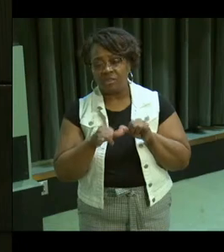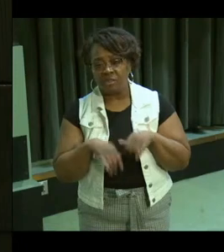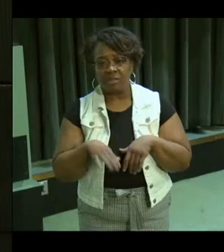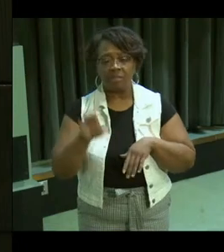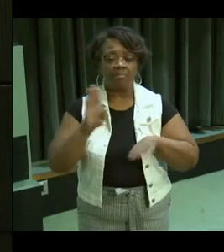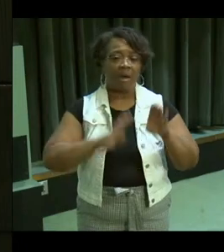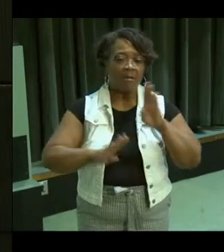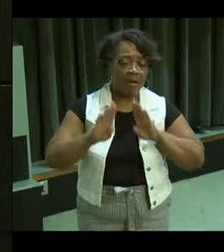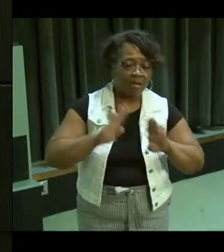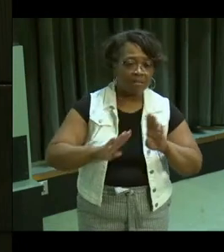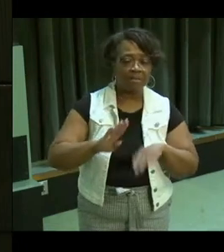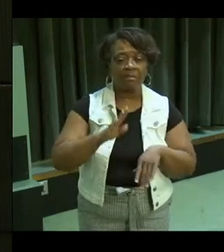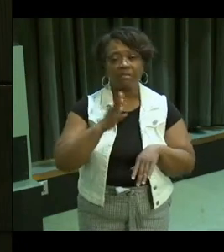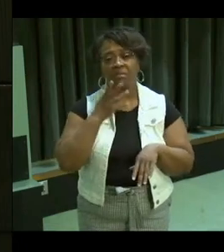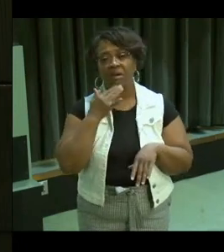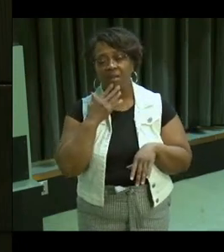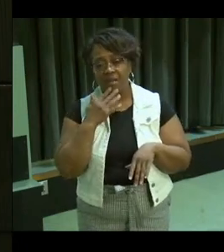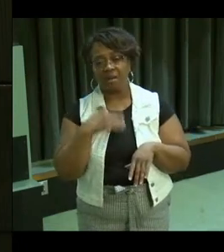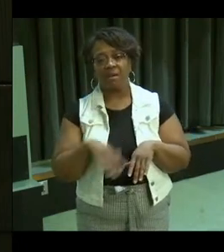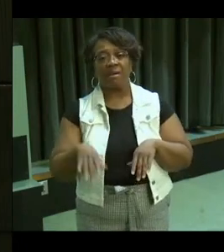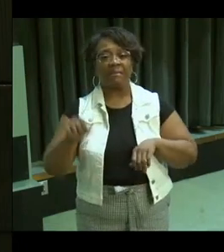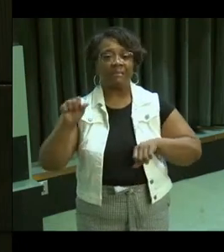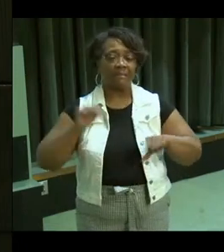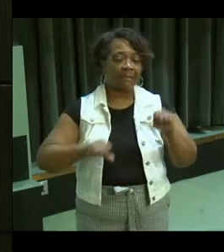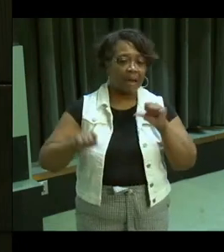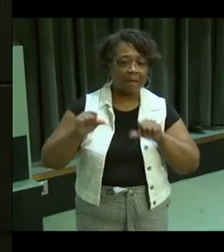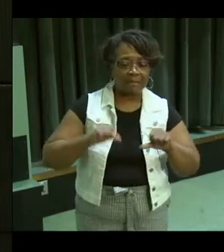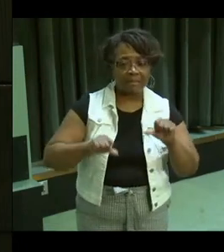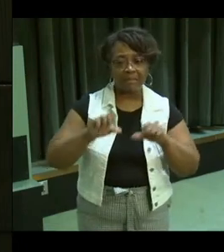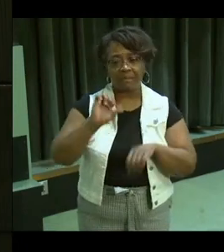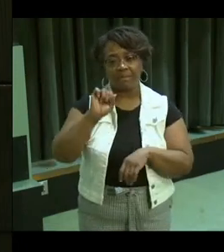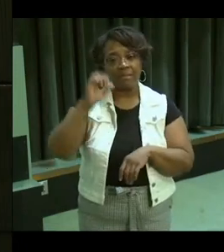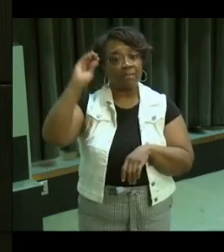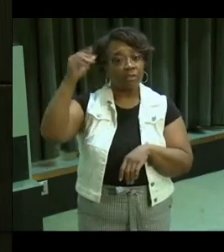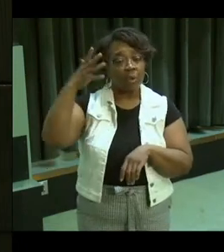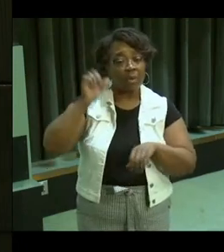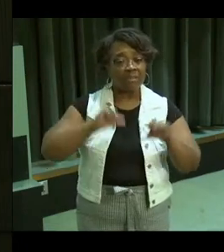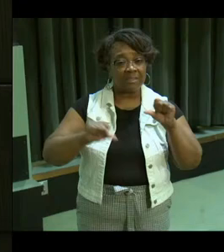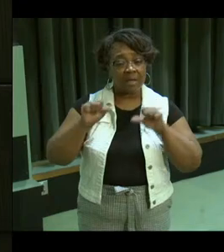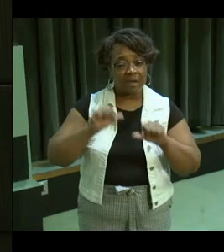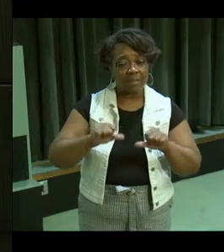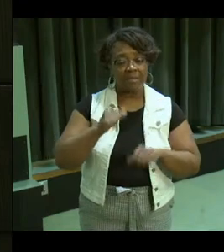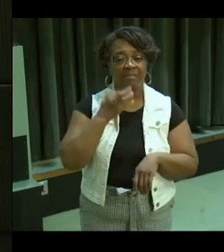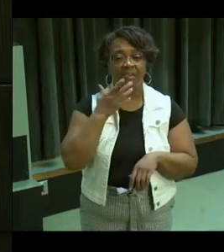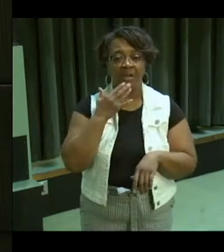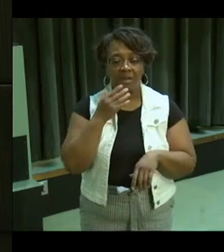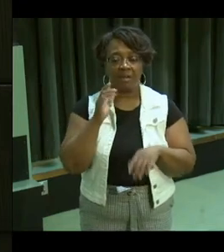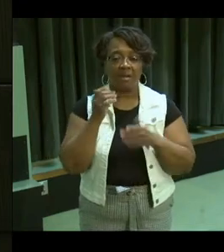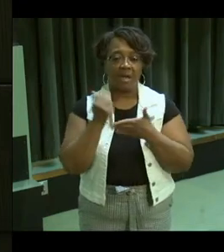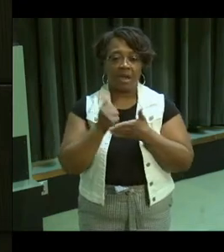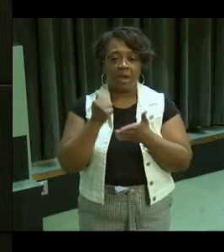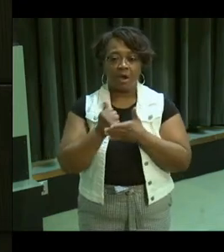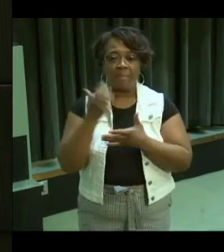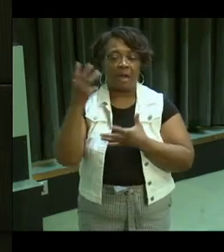of color, you know, soil scientists of color that can